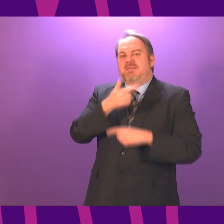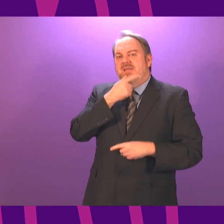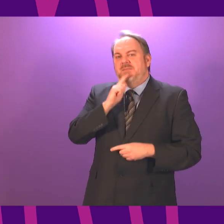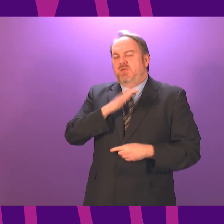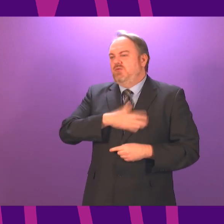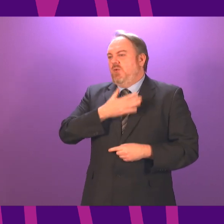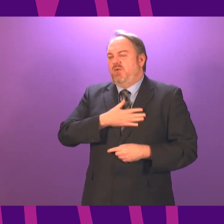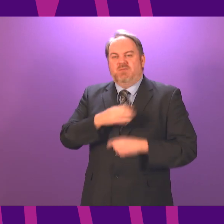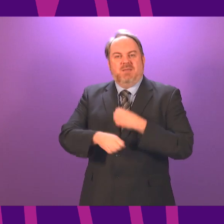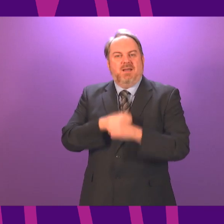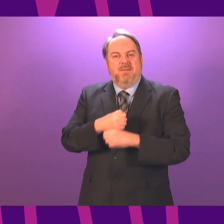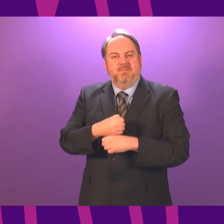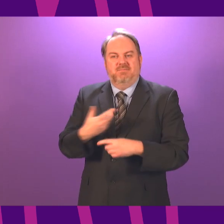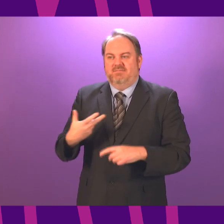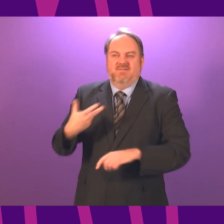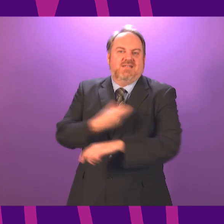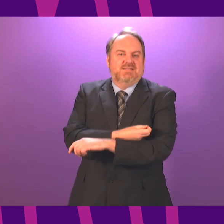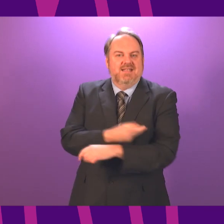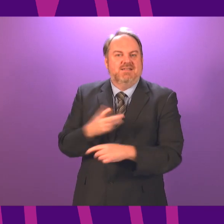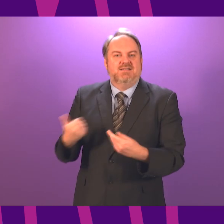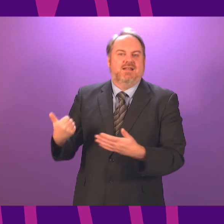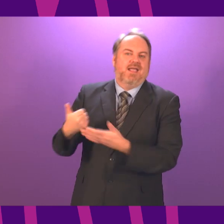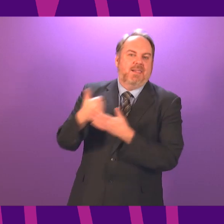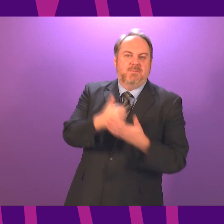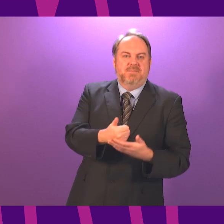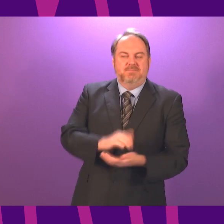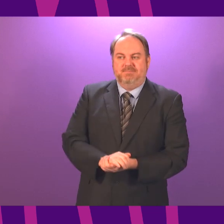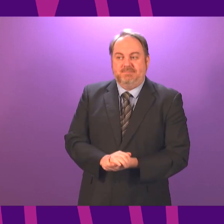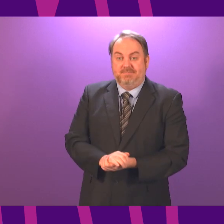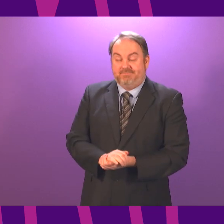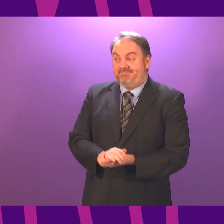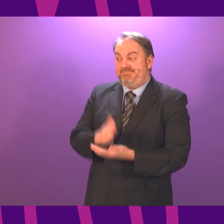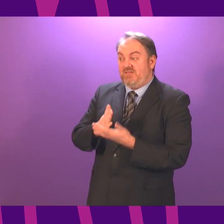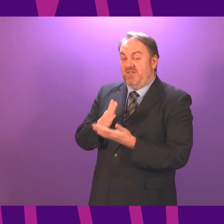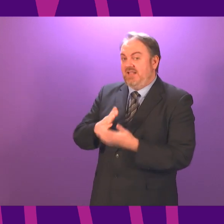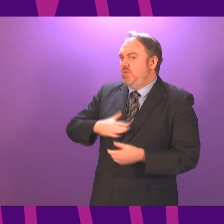The First Minister: Yes, I agree with that. Unnecessary bureaucracy